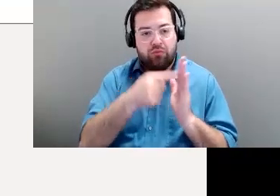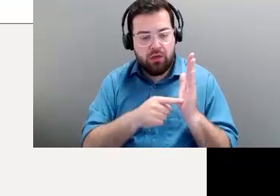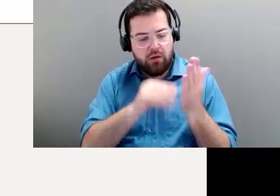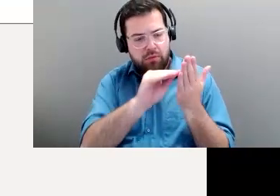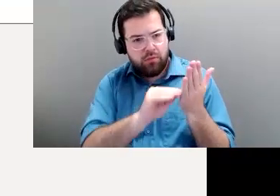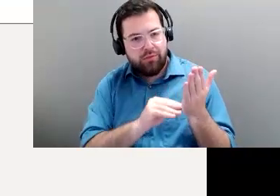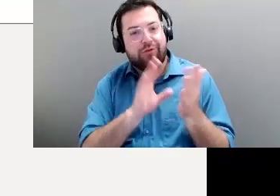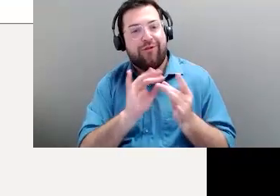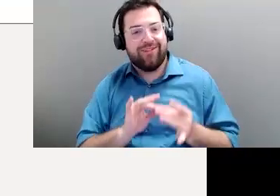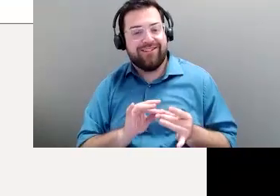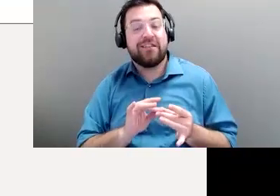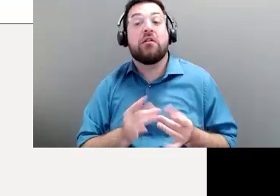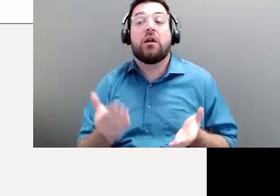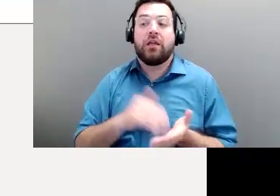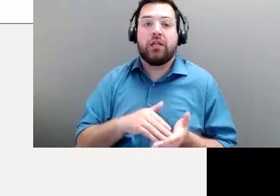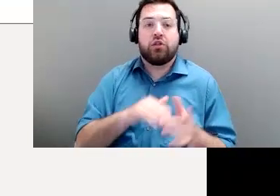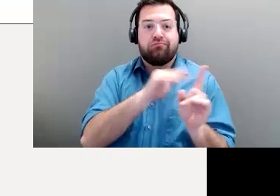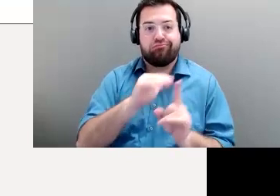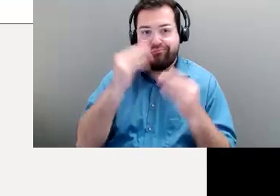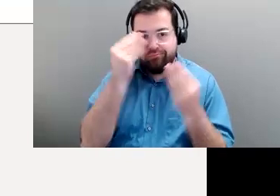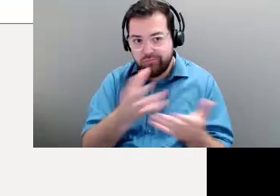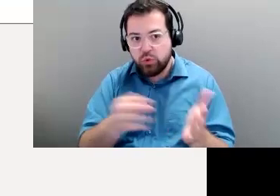And so again, just reminding students, of where